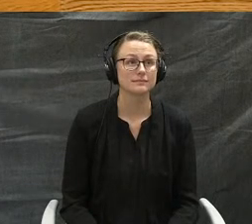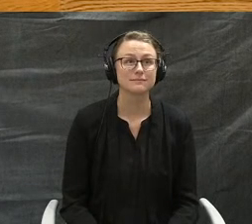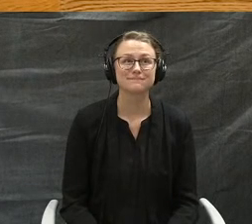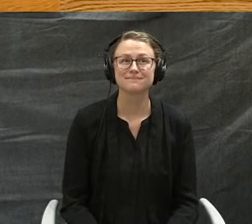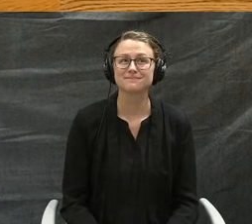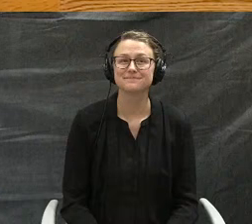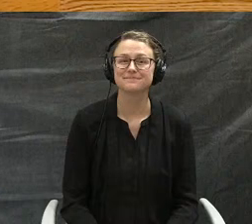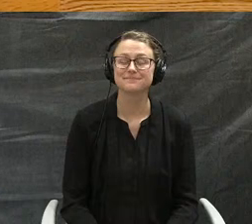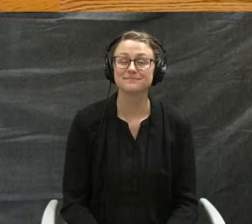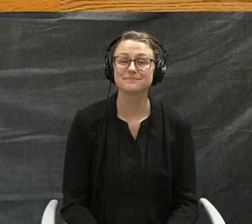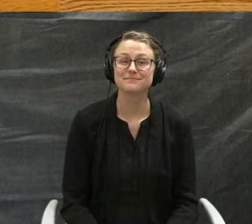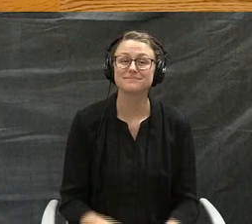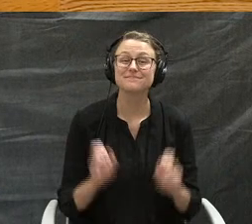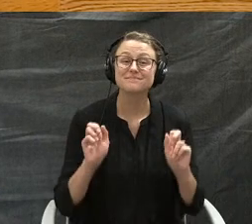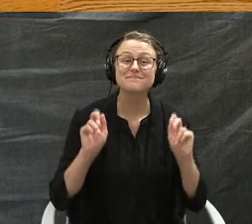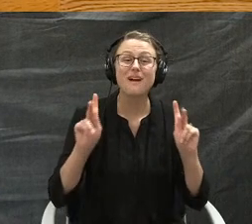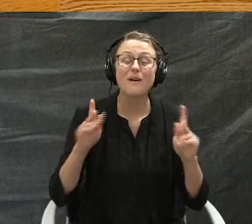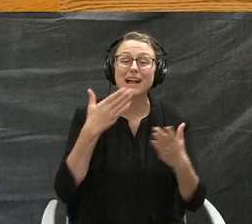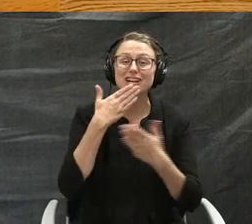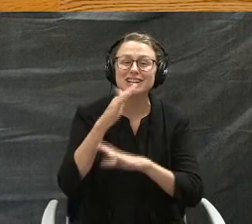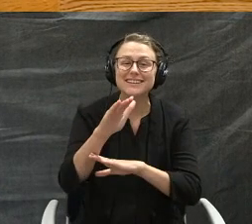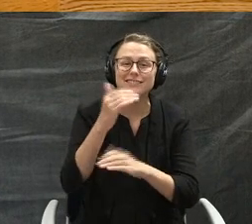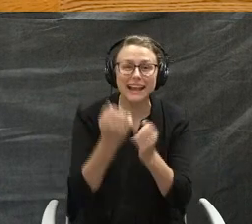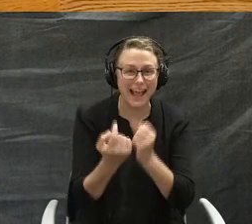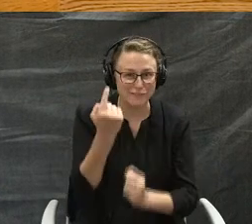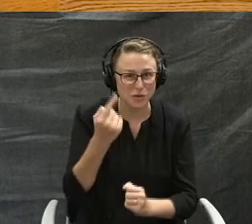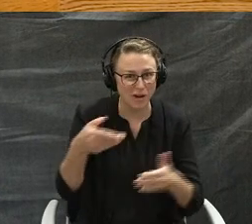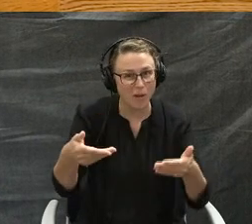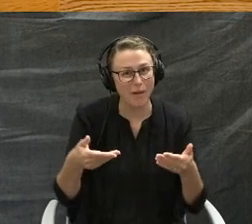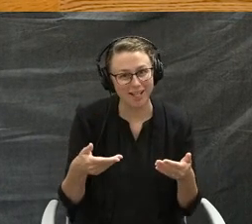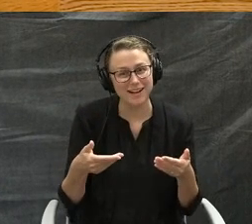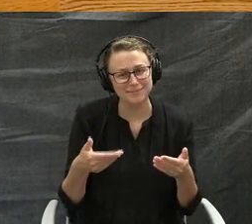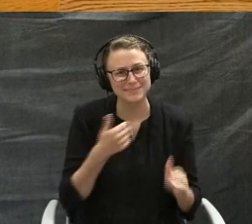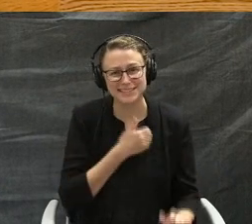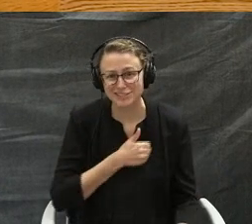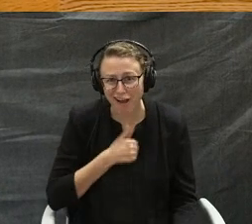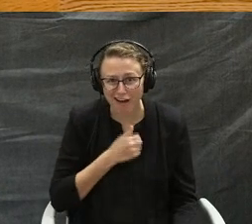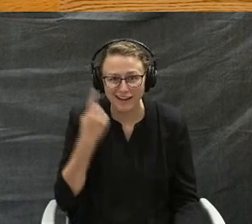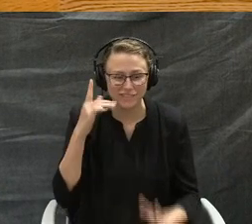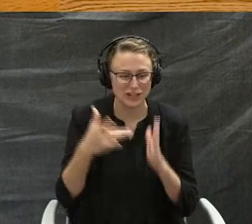Go ahead Alright Good evening everyone and welcome. Sorry for the technical errors were ready